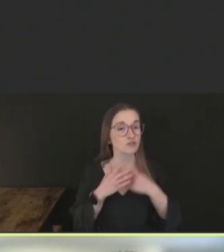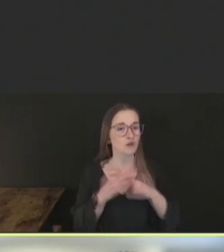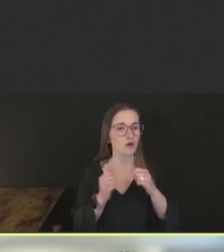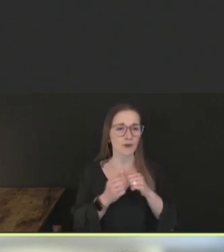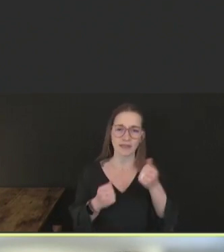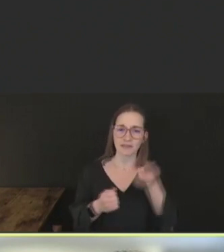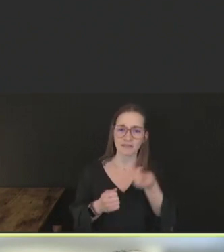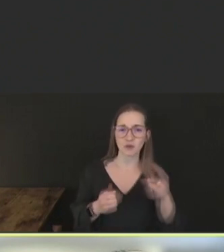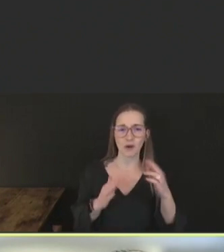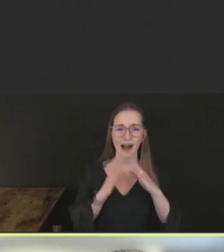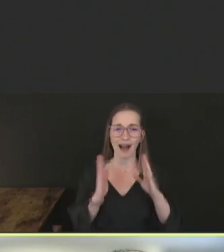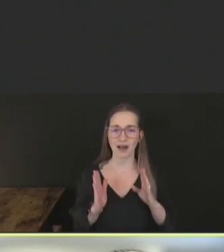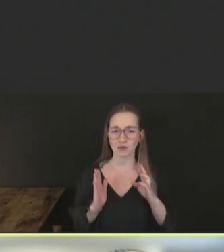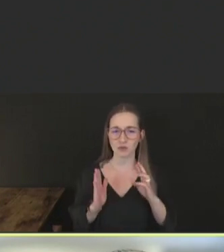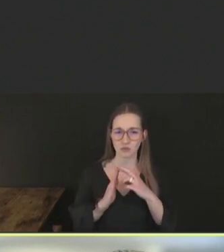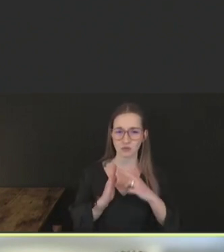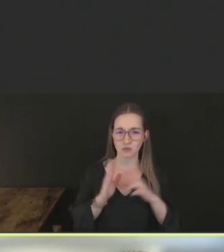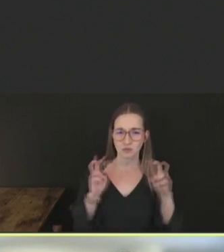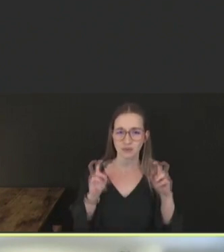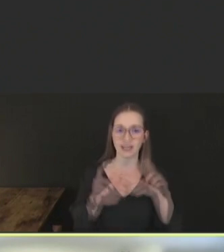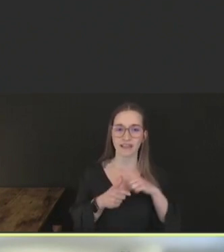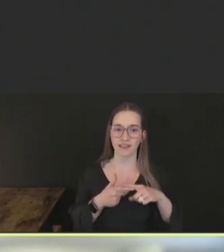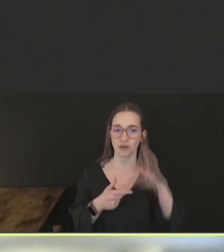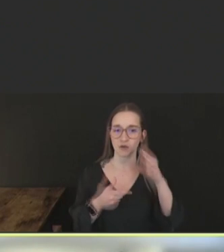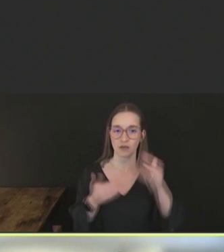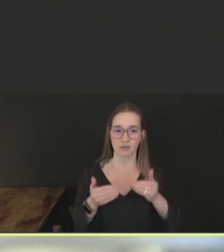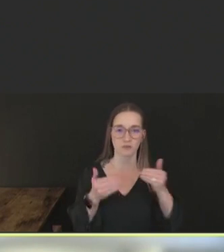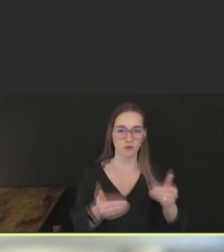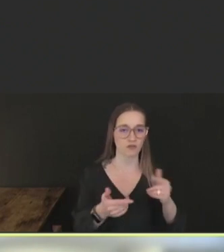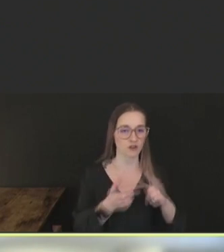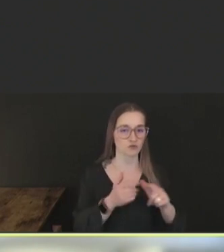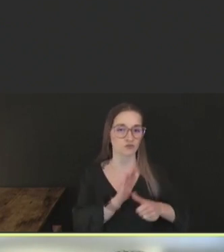and approval of the minutes from the September 22nd-23rd meeting,